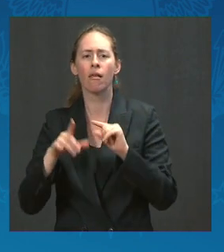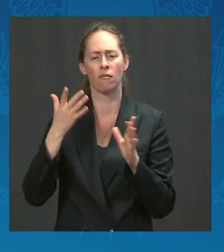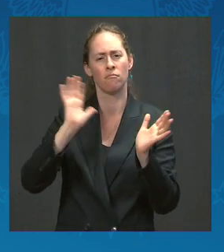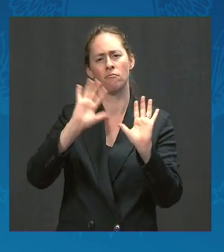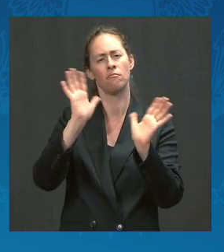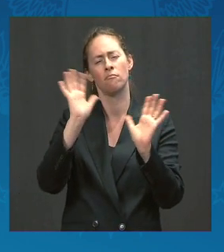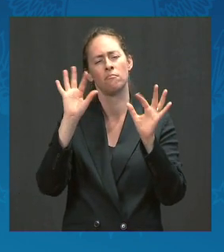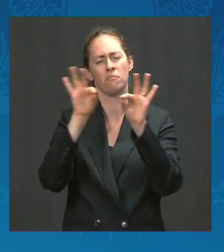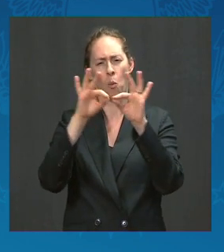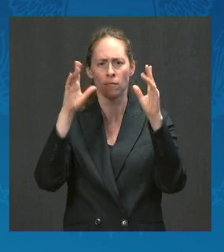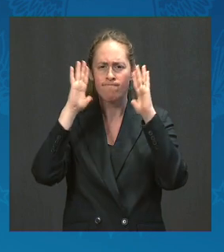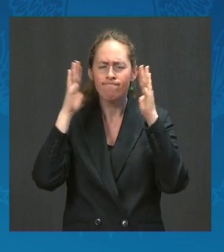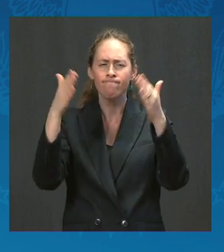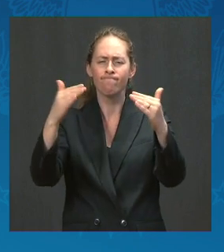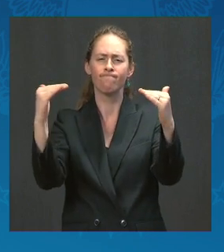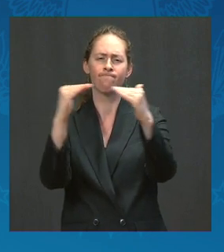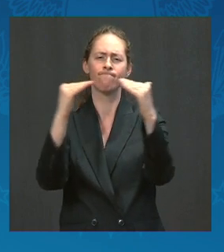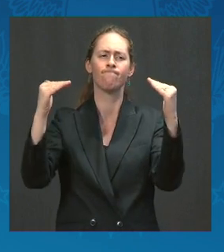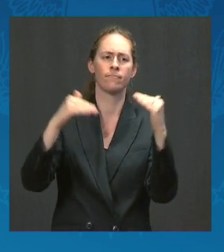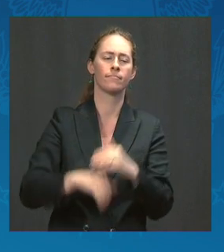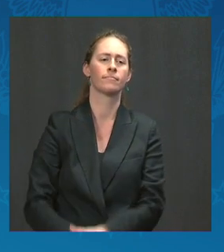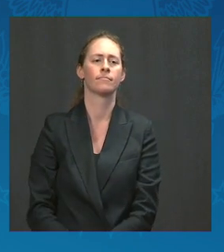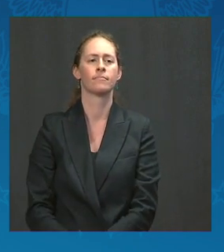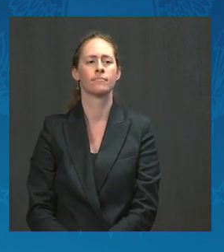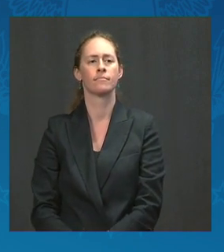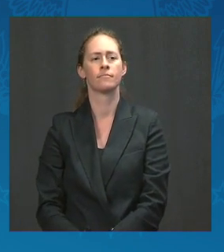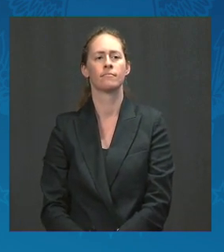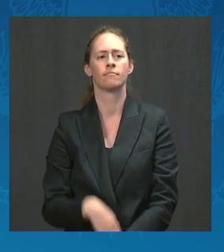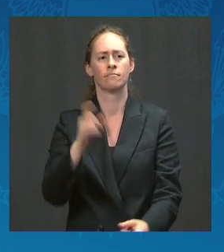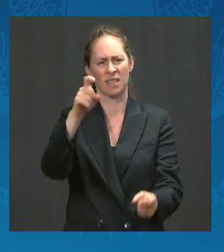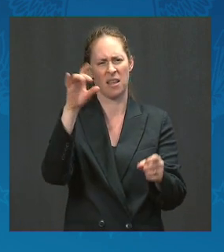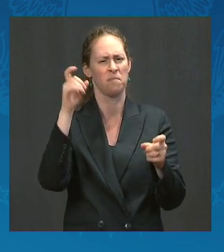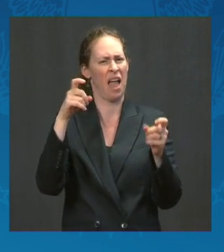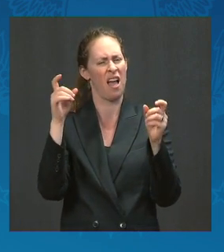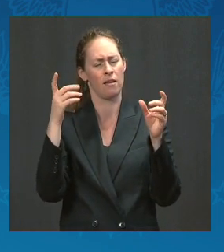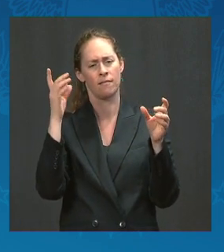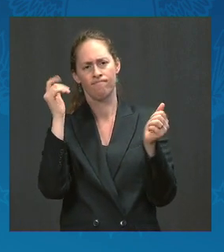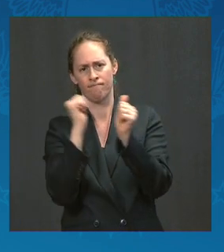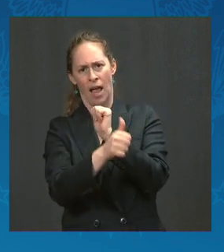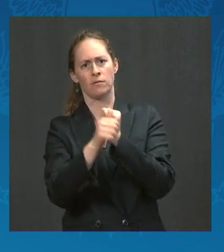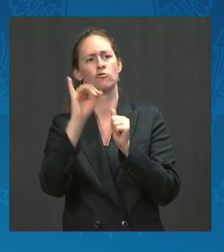We must fight to pass the John Lewis Voting Rights Advancement